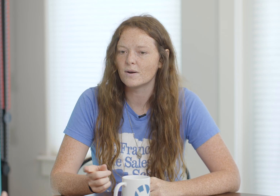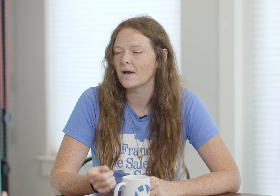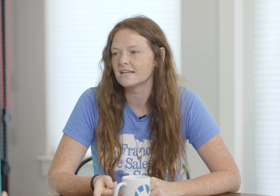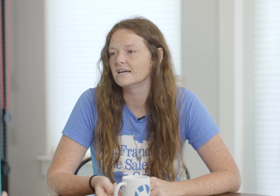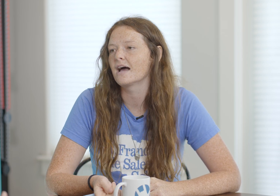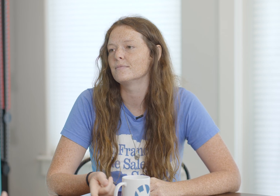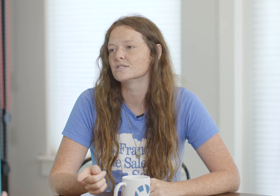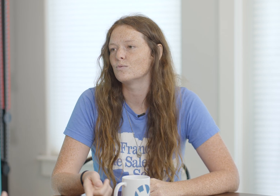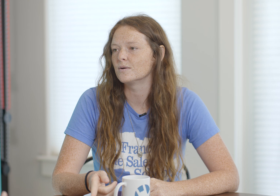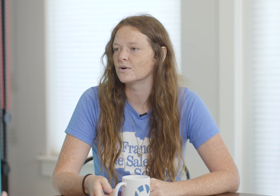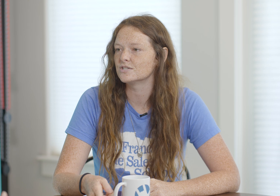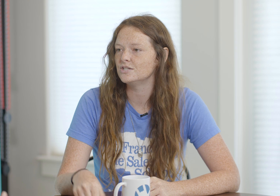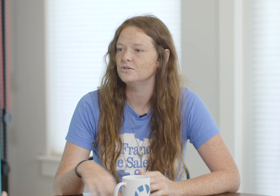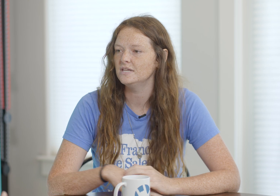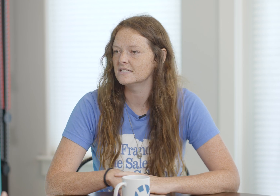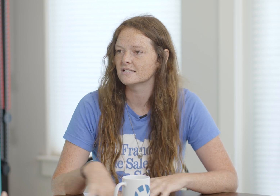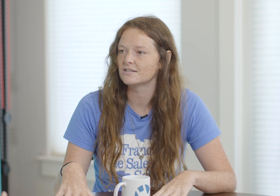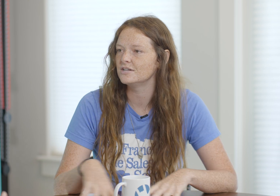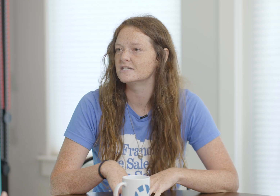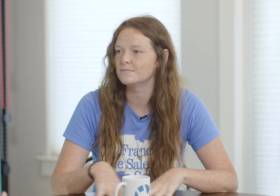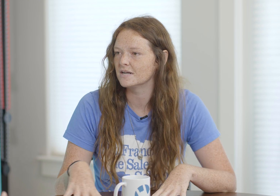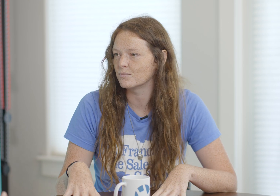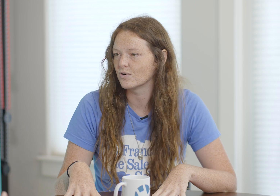bad thing happens to one person, you need to there needs to be an uproar.